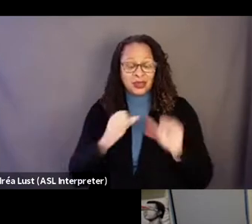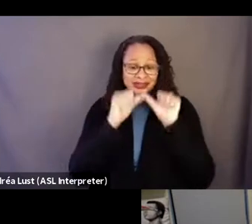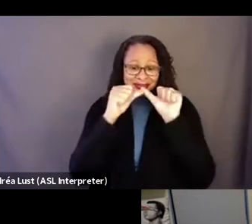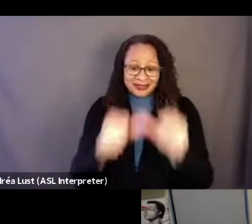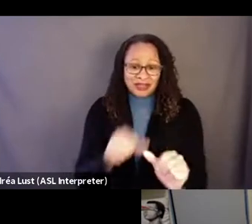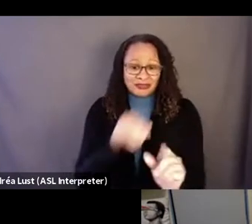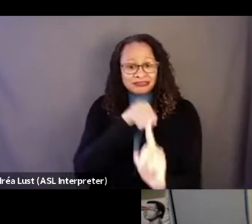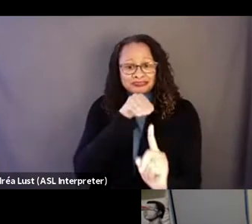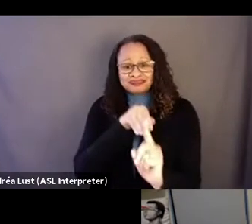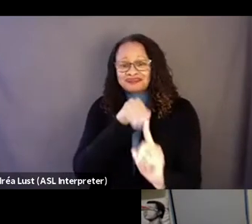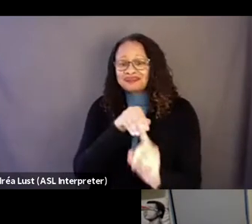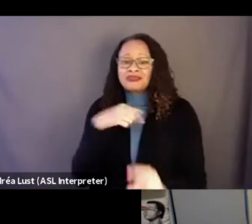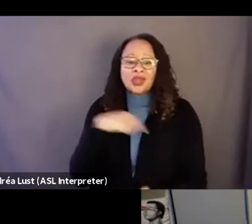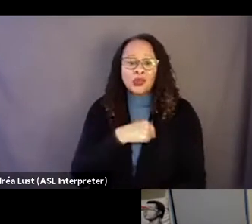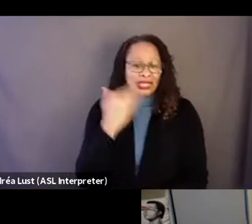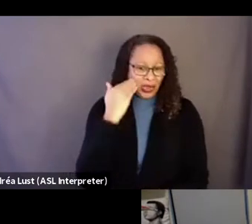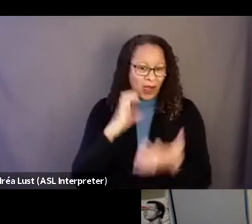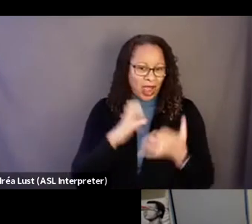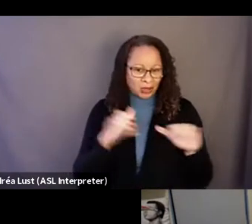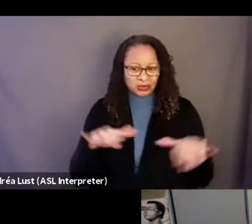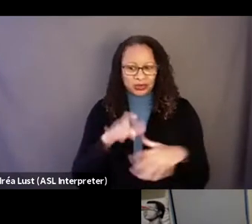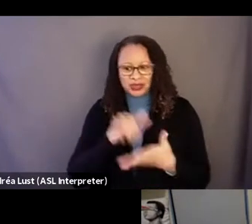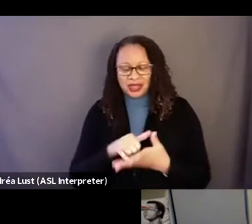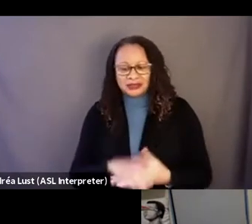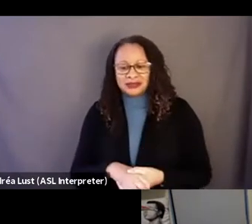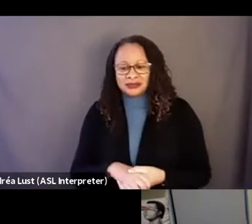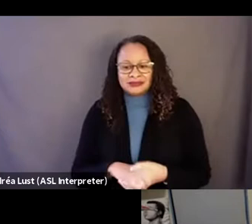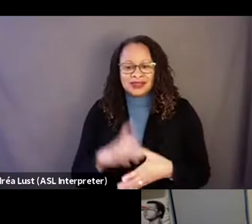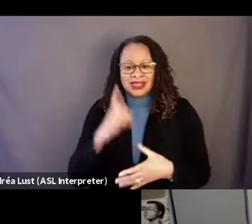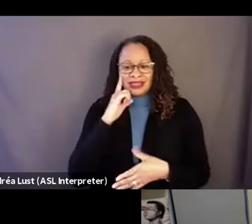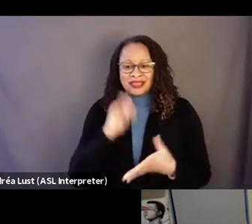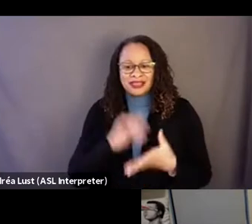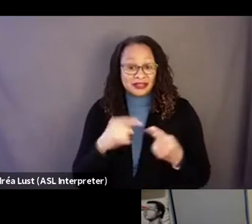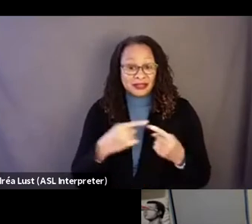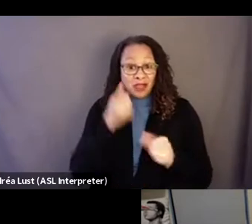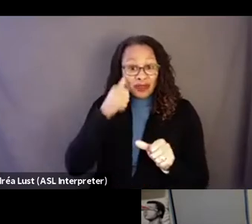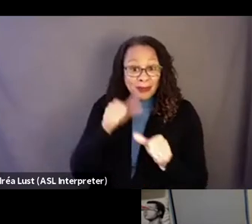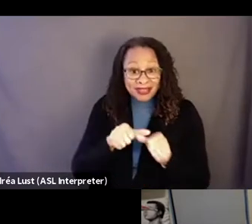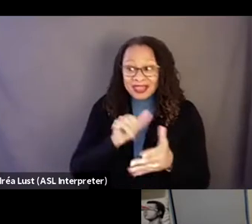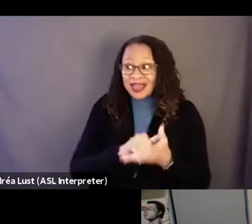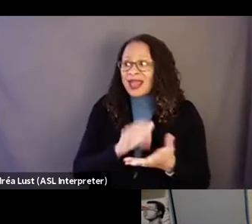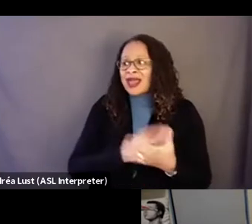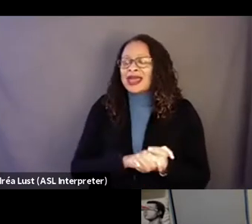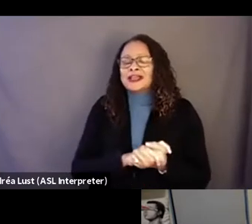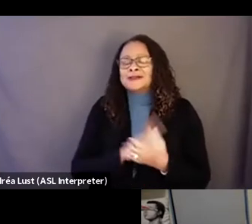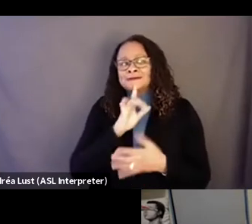of we know how to do that. So, I think it's just about remembering that and leaning into that and valuing that